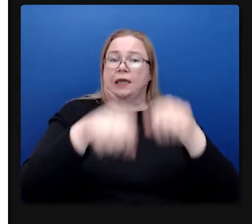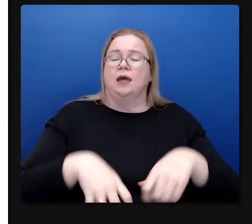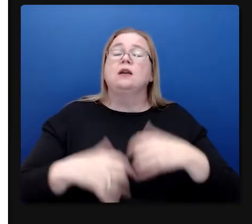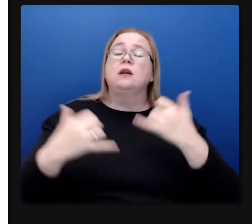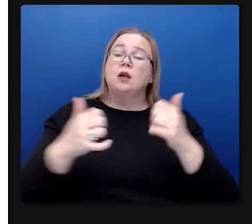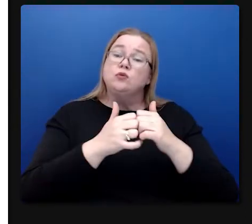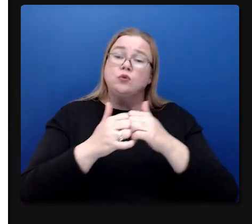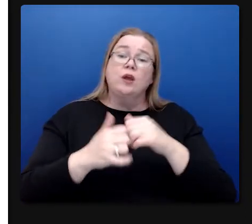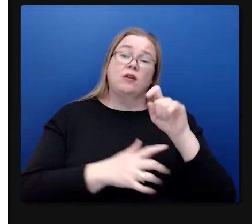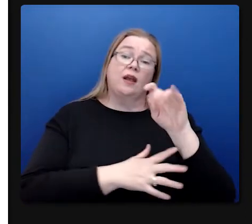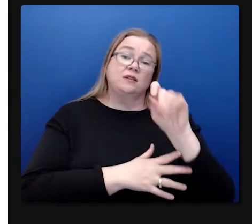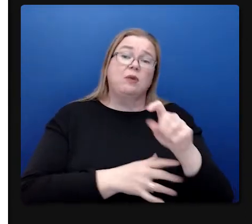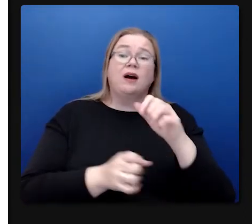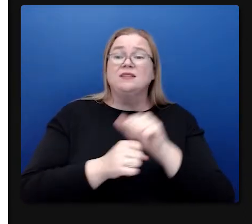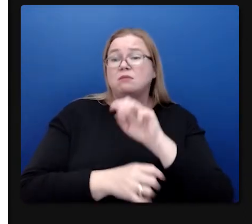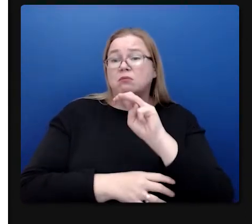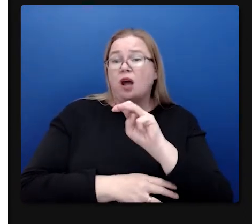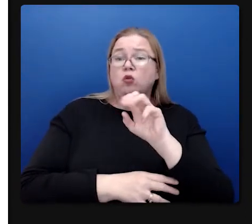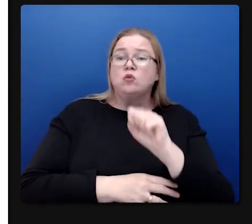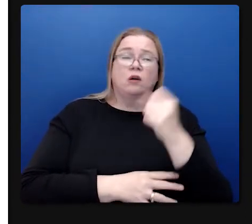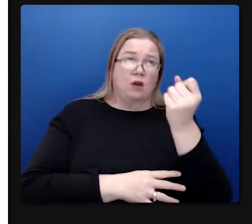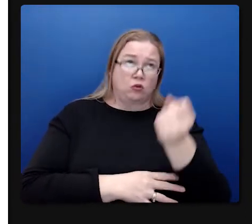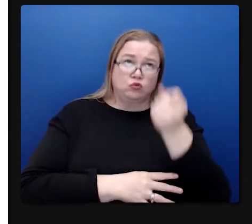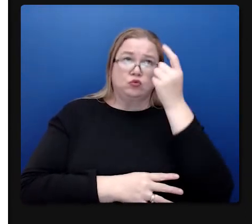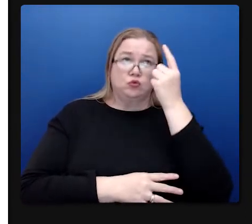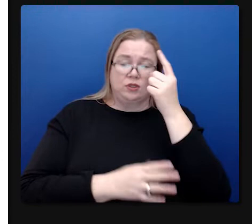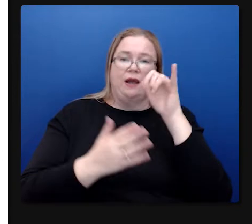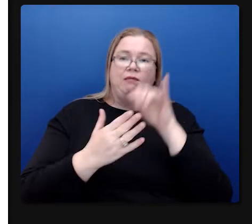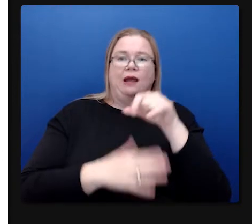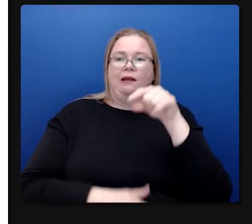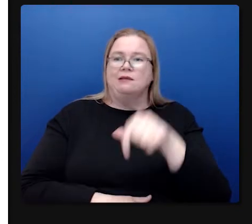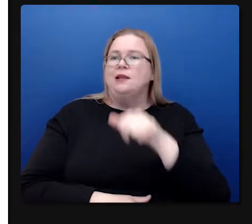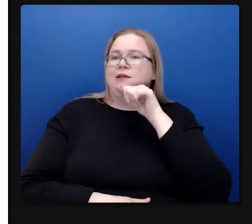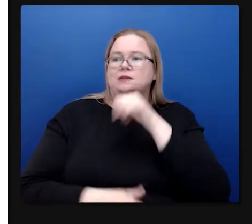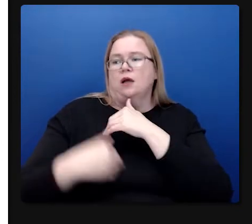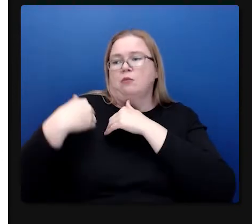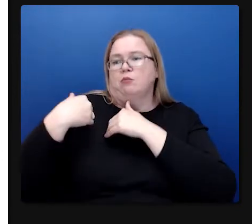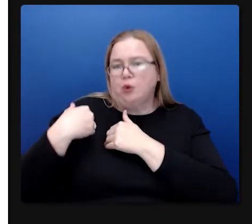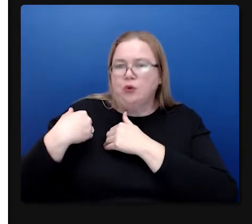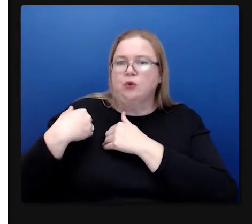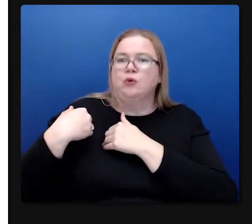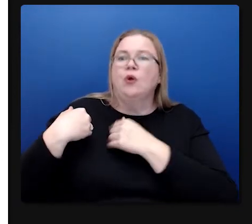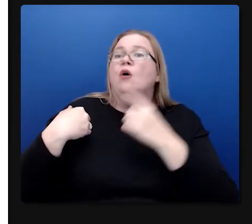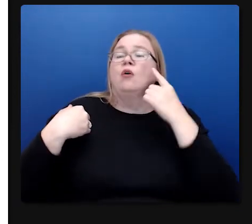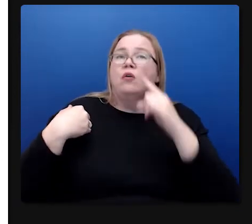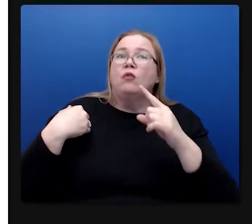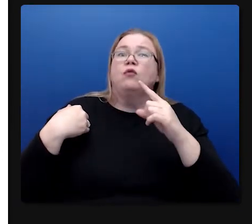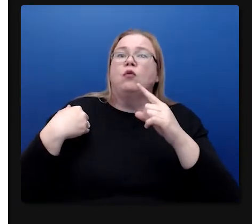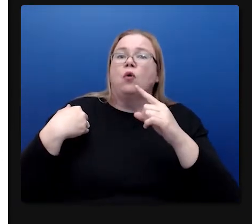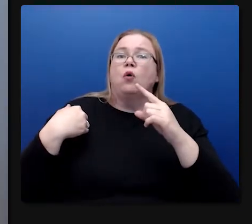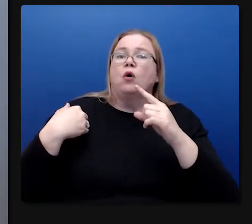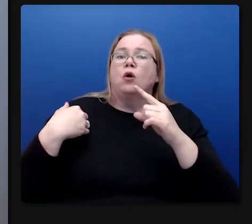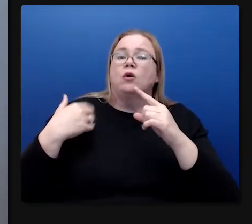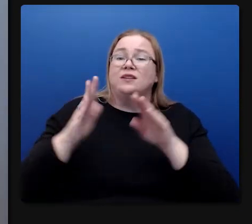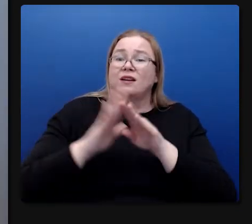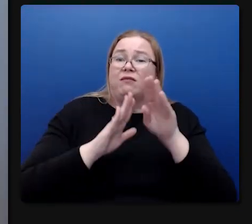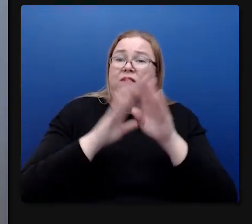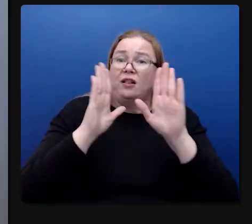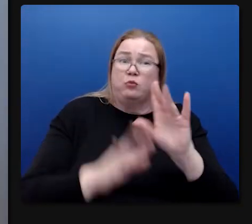and together, Xbox and Microsoft have understood that this isn't a burden to be placed on the shoulders of developers,